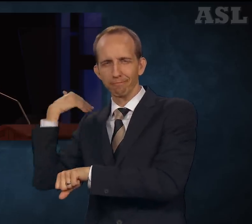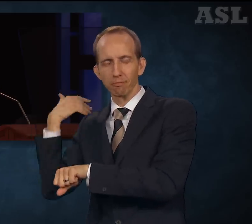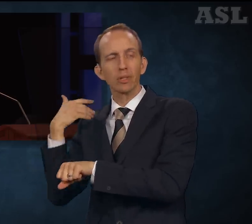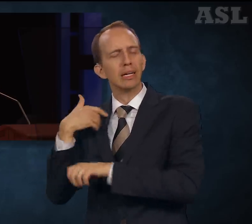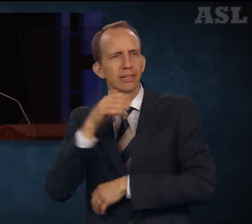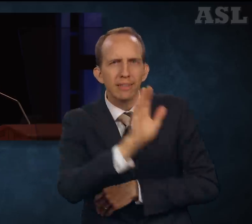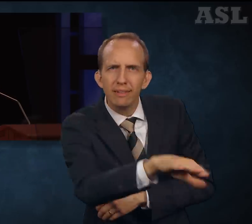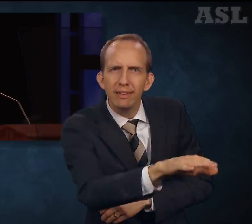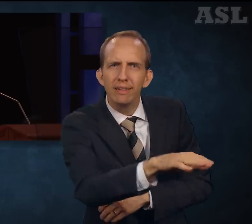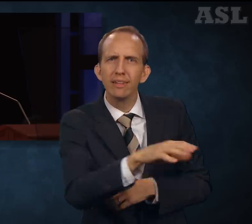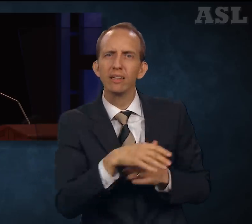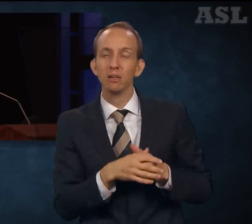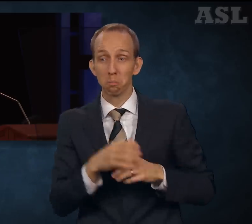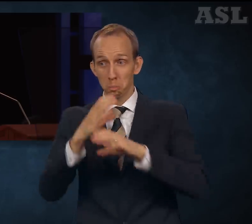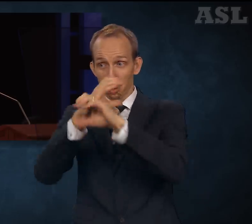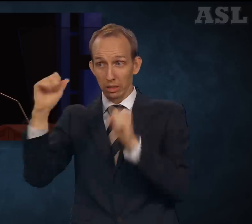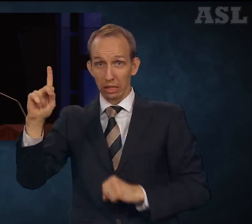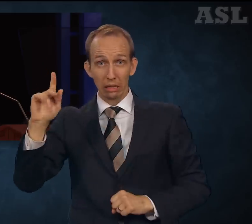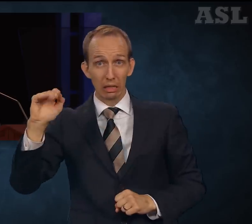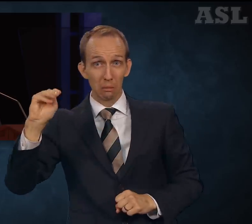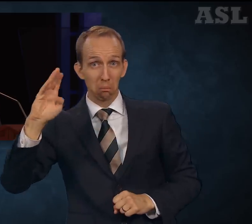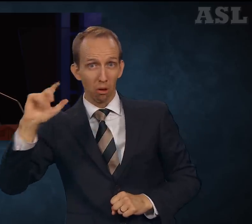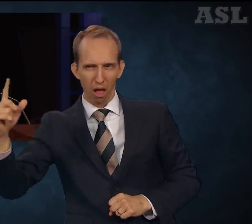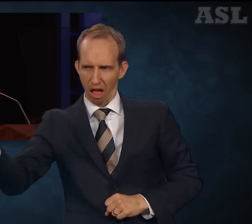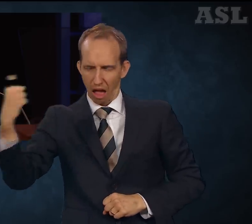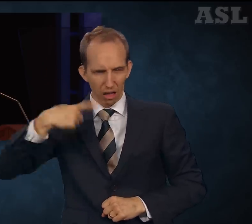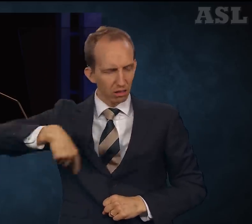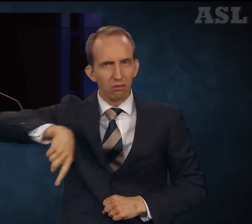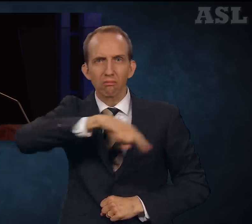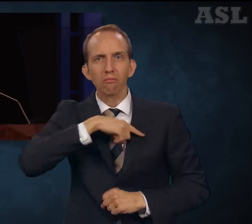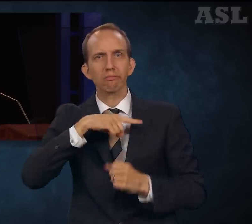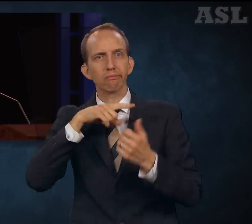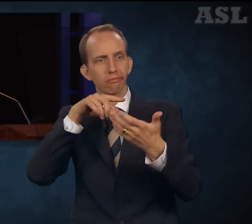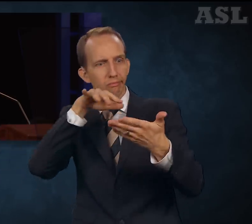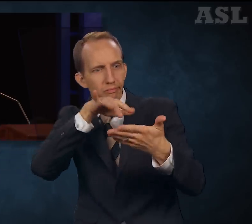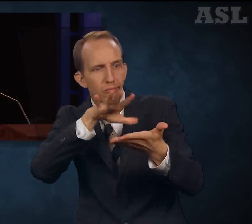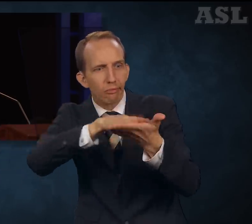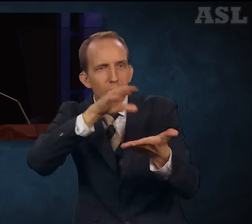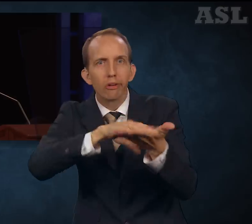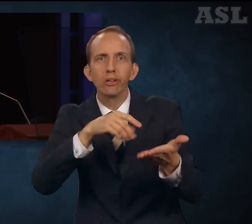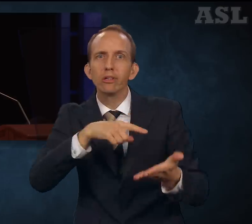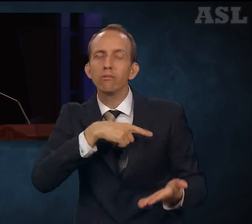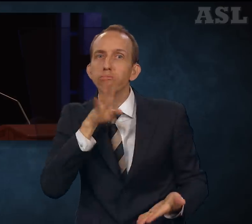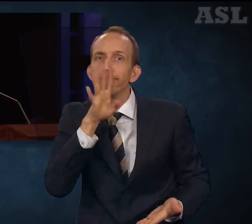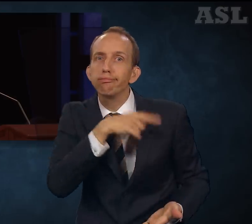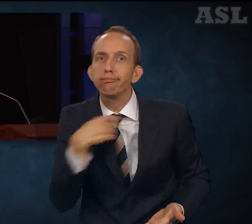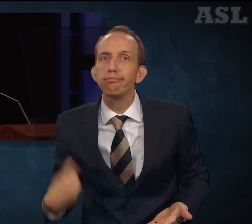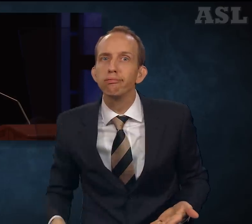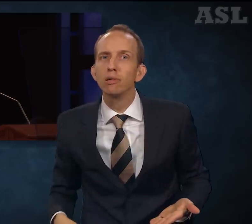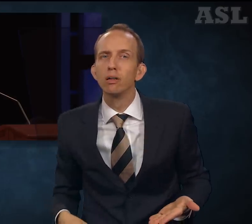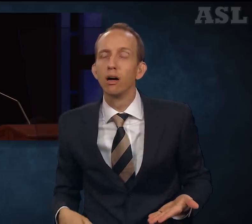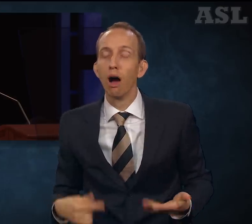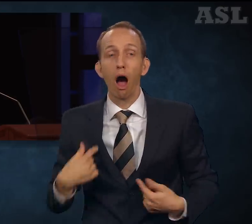THAN 13 YEARS AGO), AND SAID, PRESIDENT KIMBALL ASKED US IN